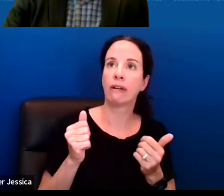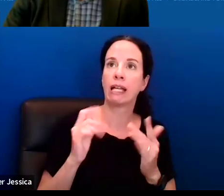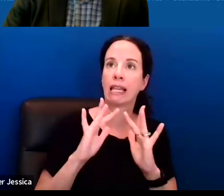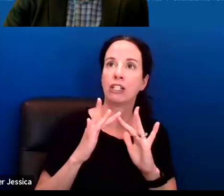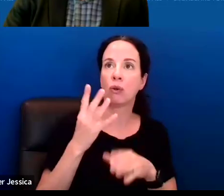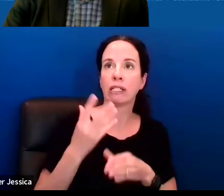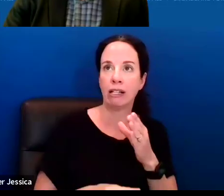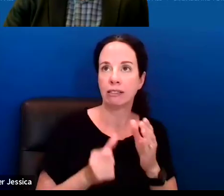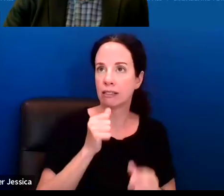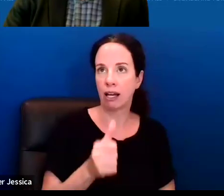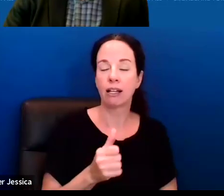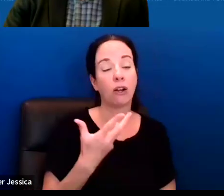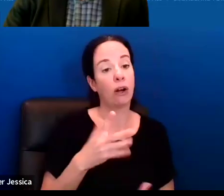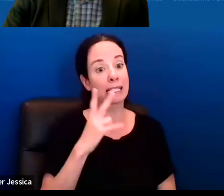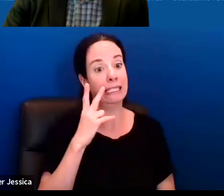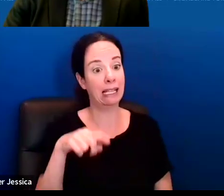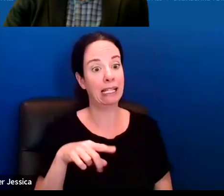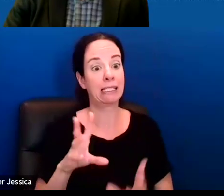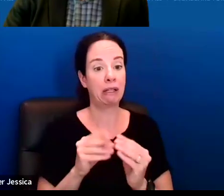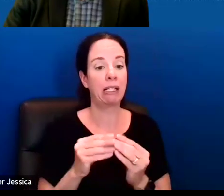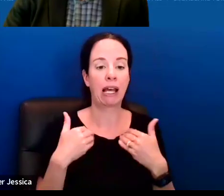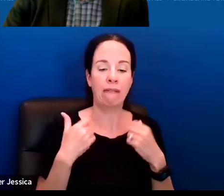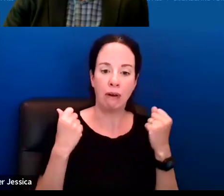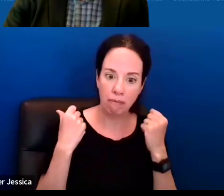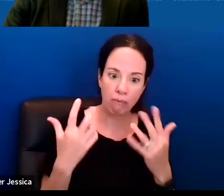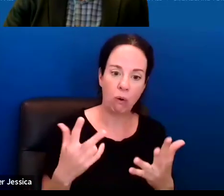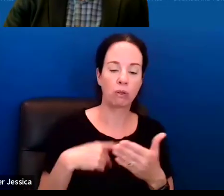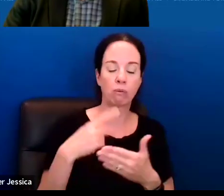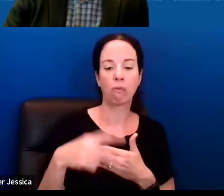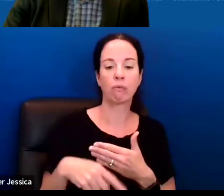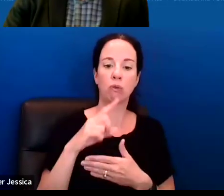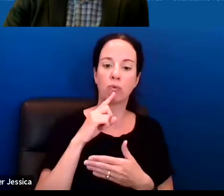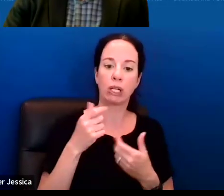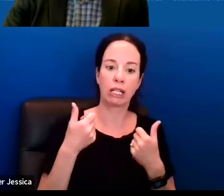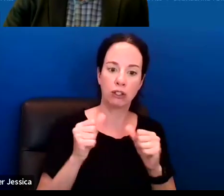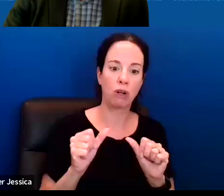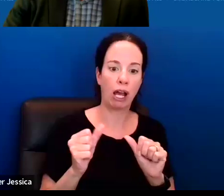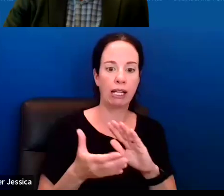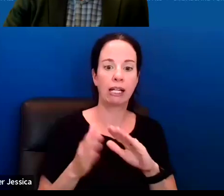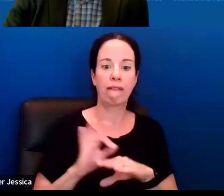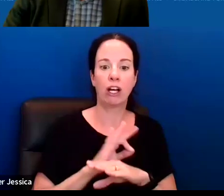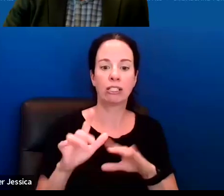and as we've seen on this call, you have multiple programs working simultaneously to solve different